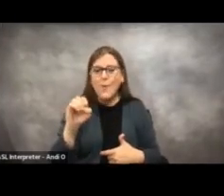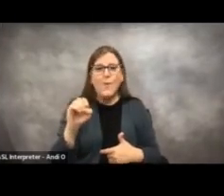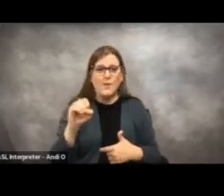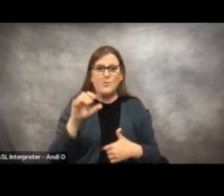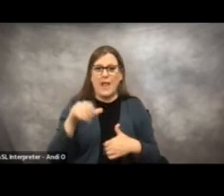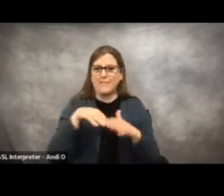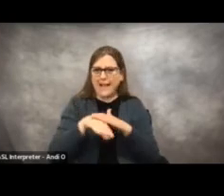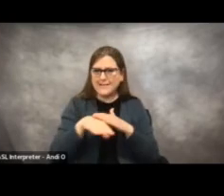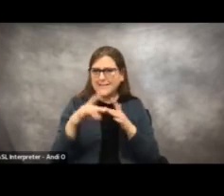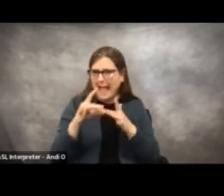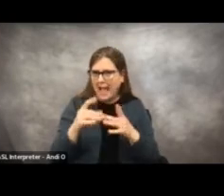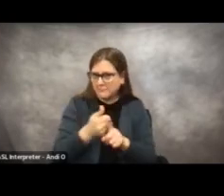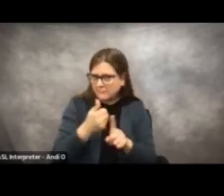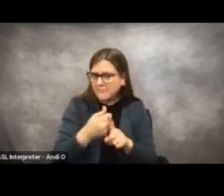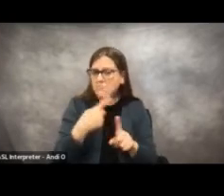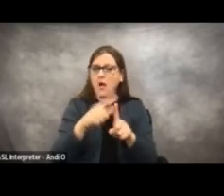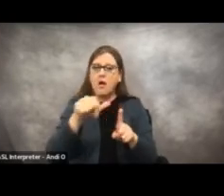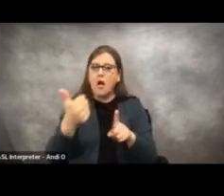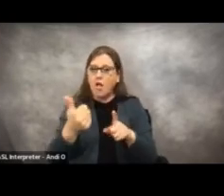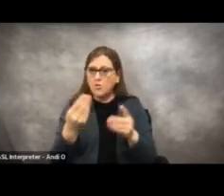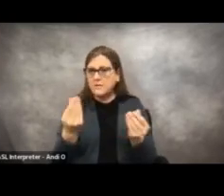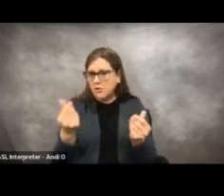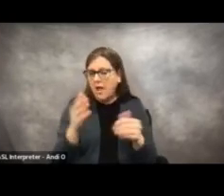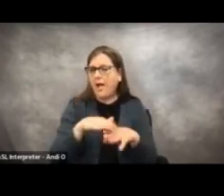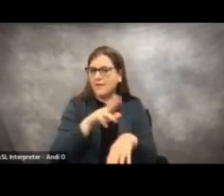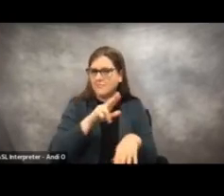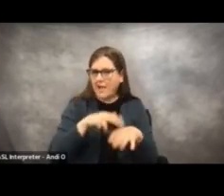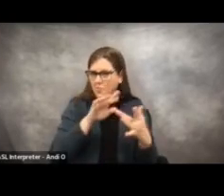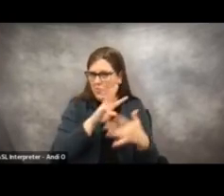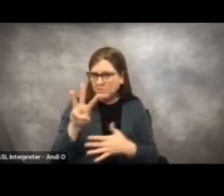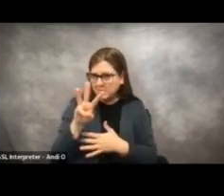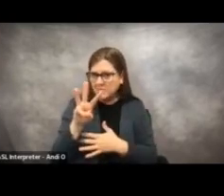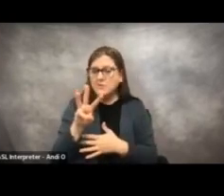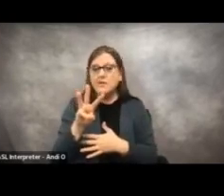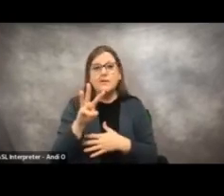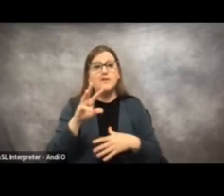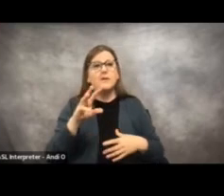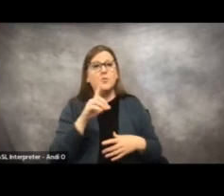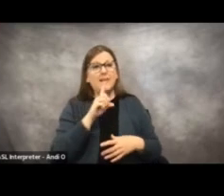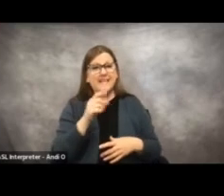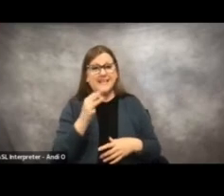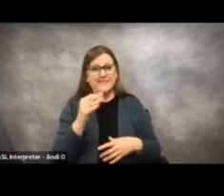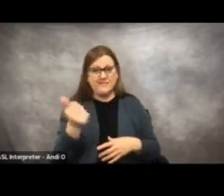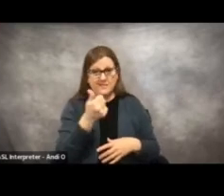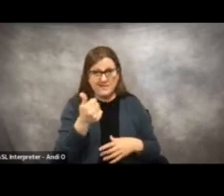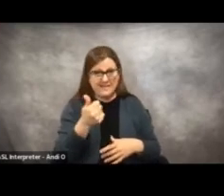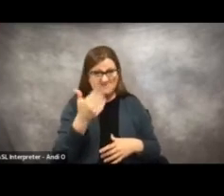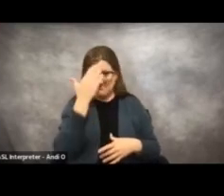the guide among other materials on the national website. I would have to say if you're not familiar with NASHIA, or if